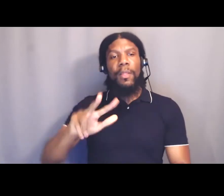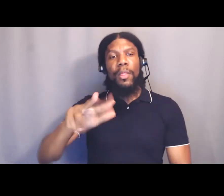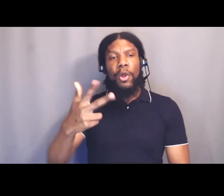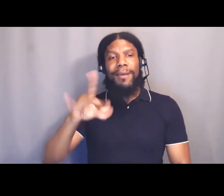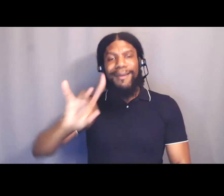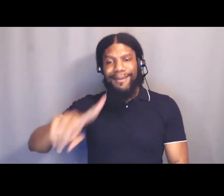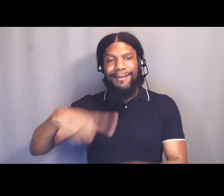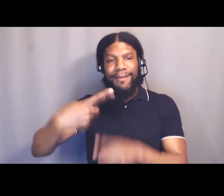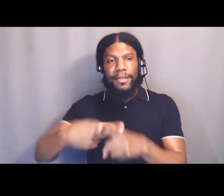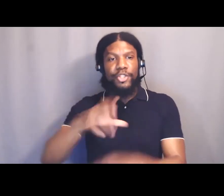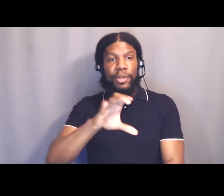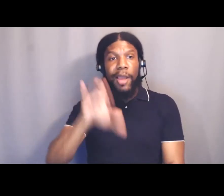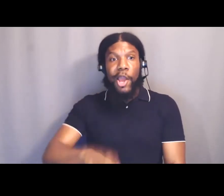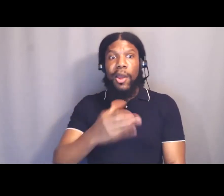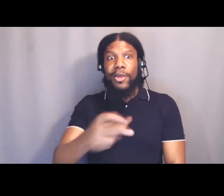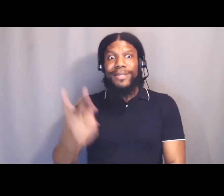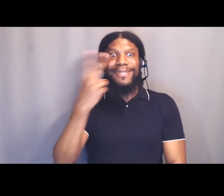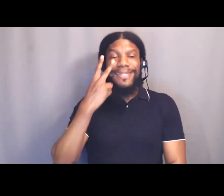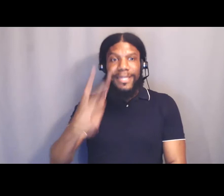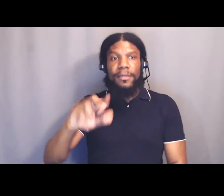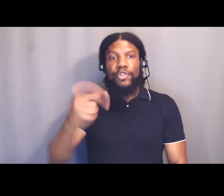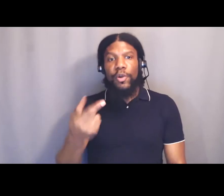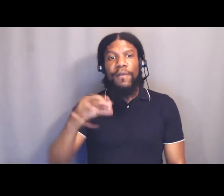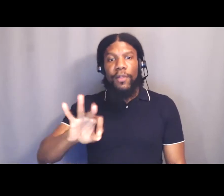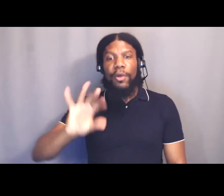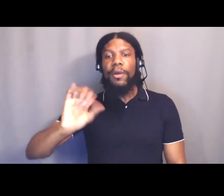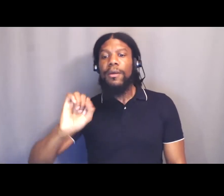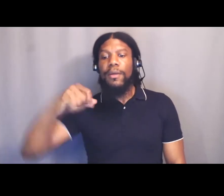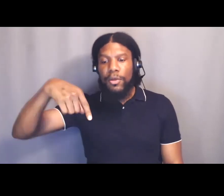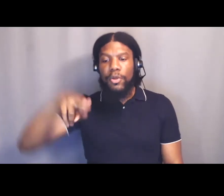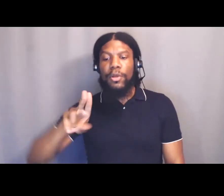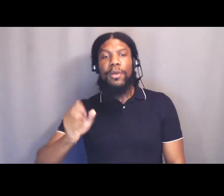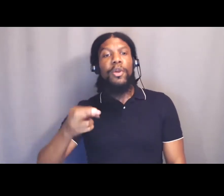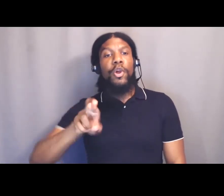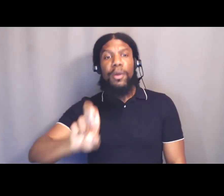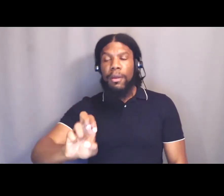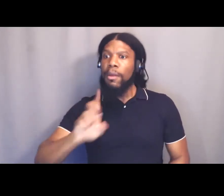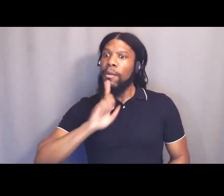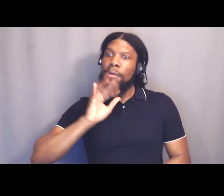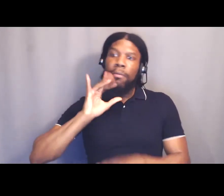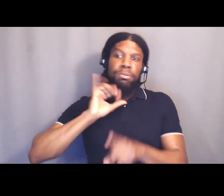an absolutely amazing gathering. And as we talk about, you know, visioning the world